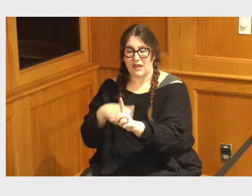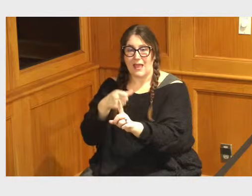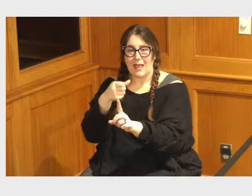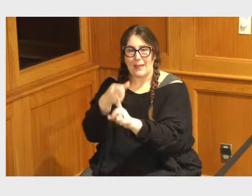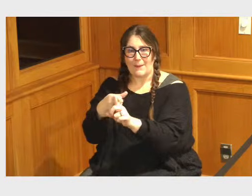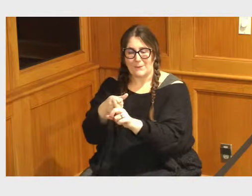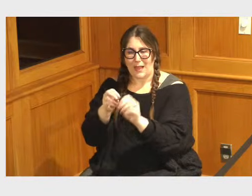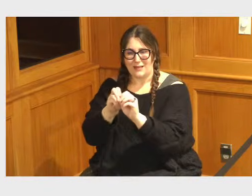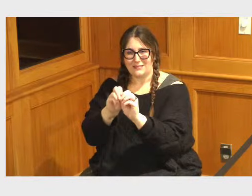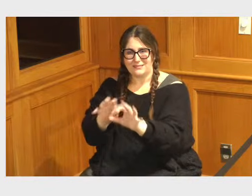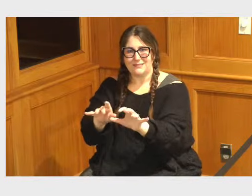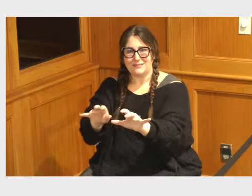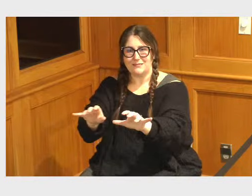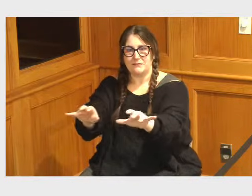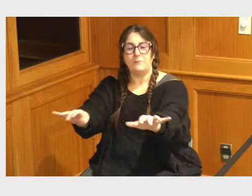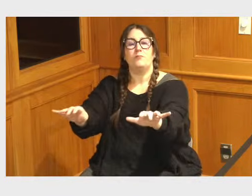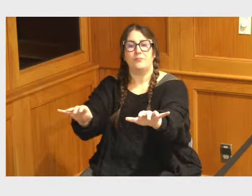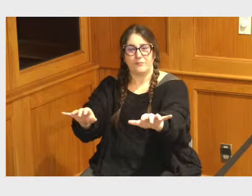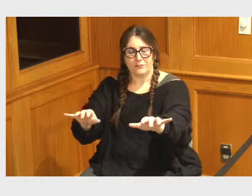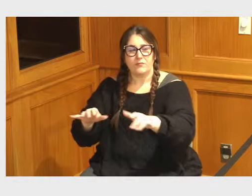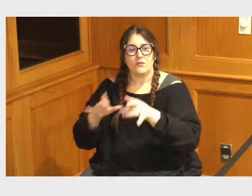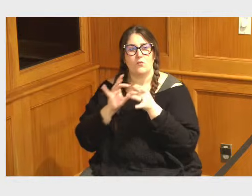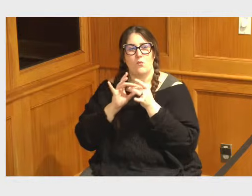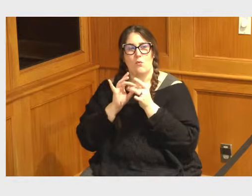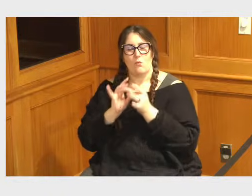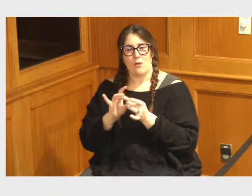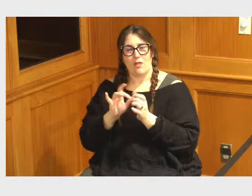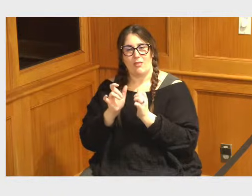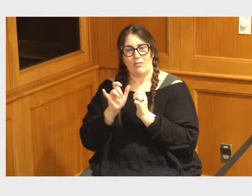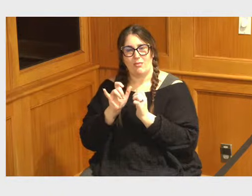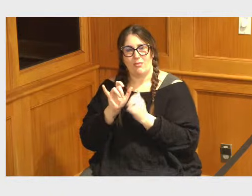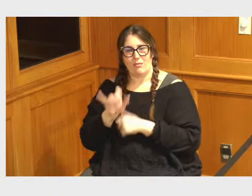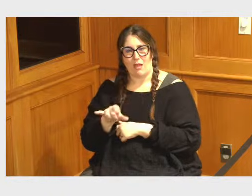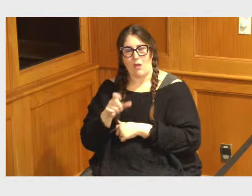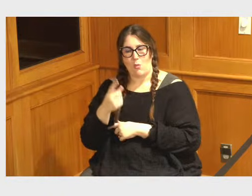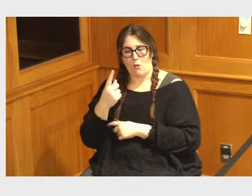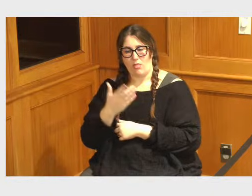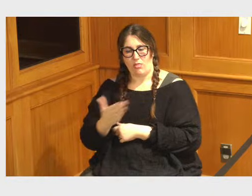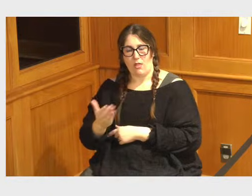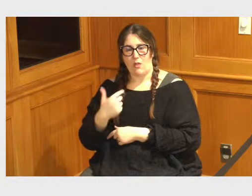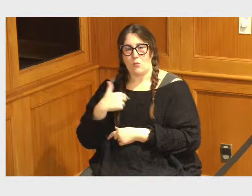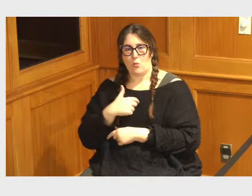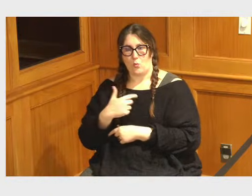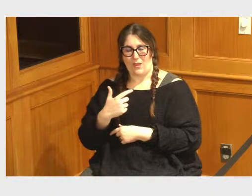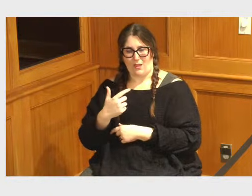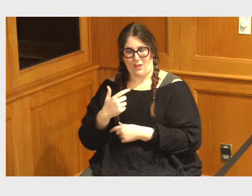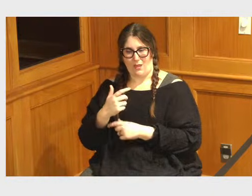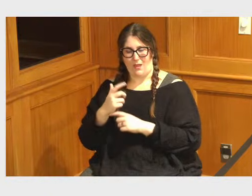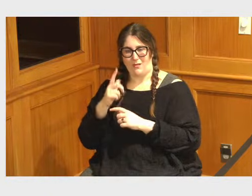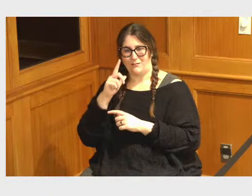works and along with that one thing that we have we collectively as a system I think has gotten a